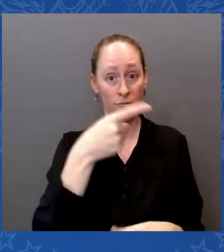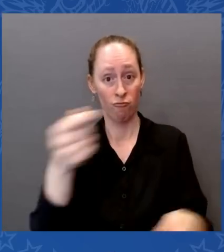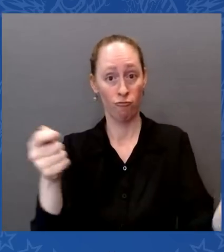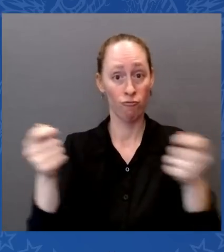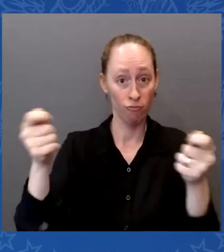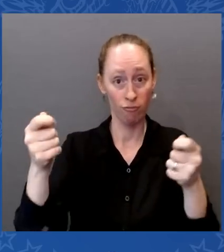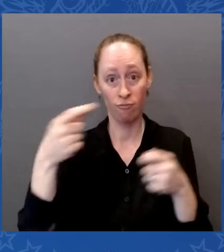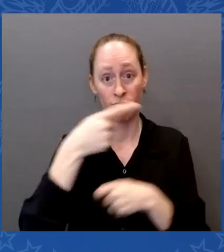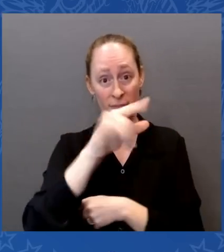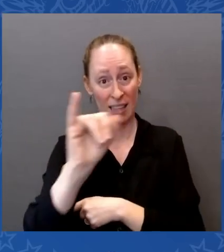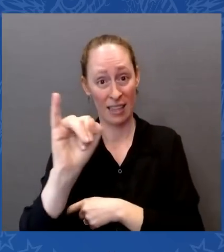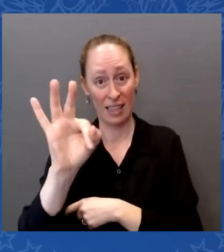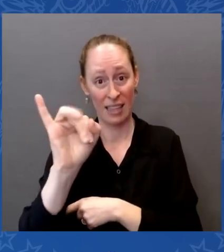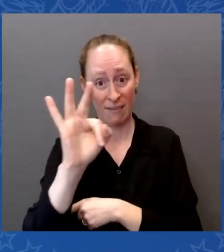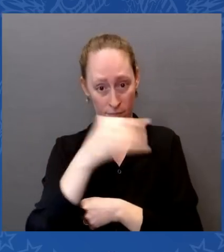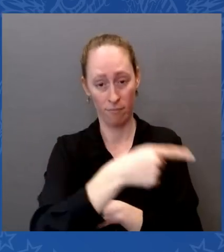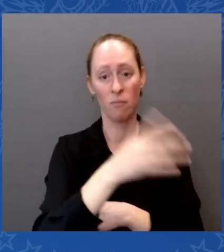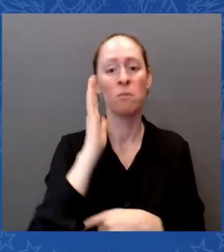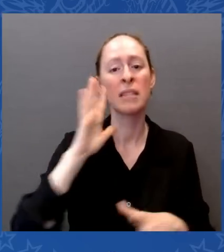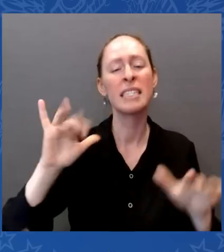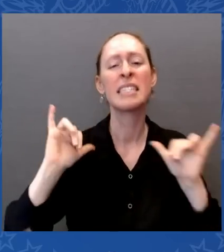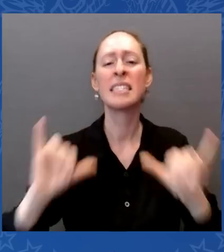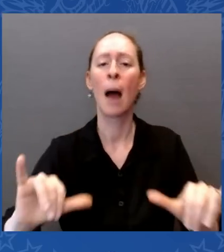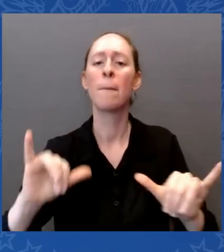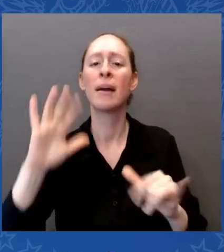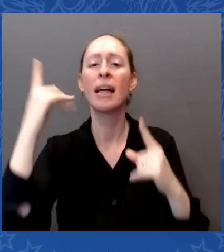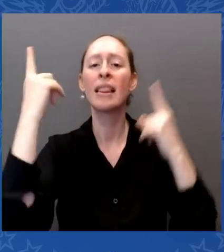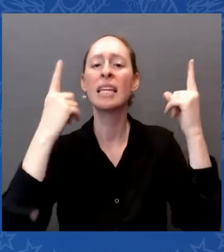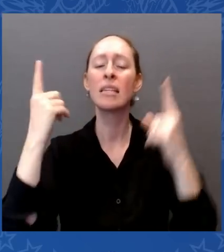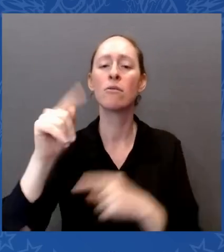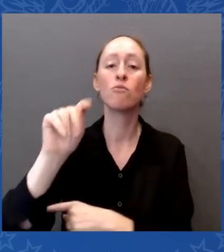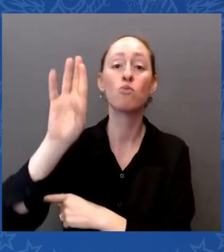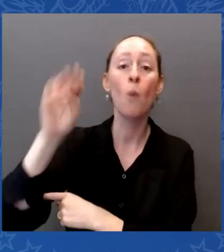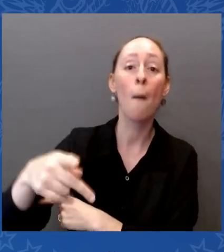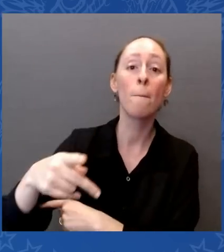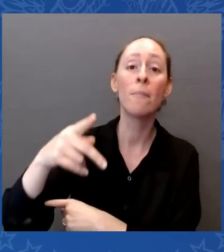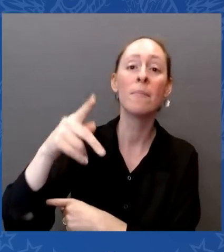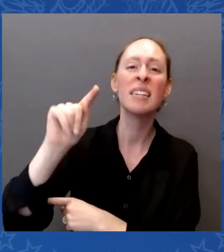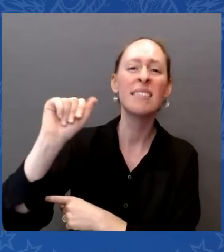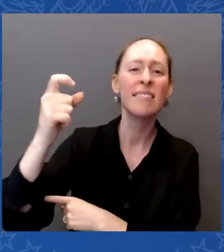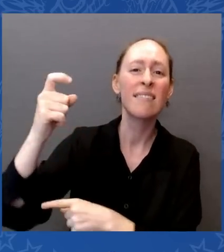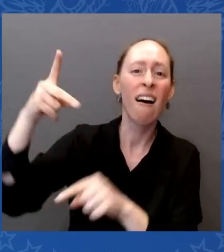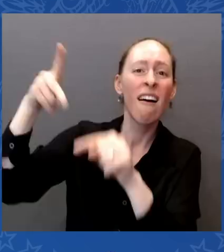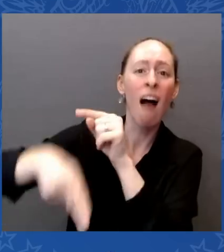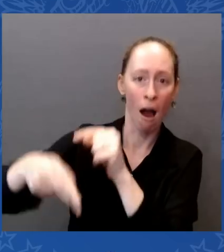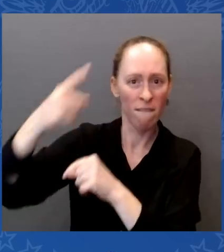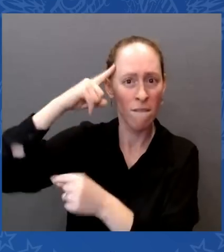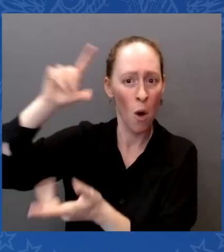They said they'll repeal the corporate minimum tax of just 15 percent that I just signed into law -- 15 percent.